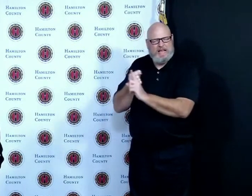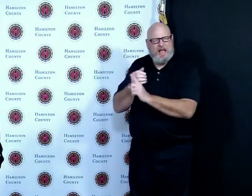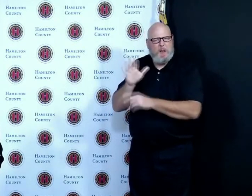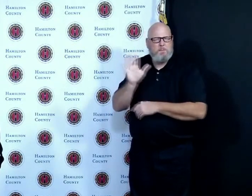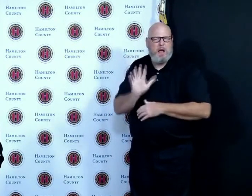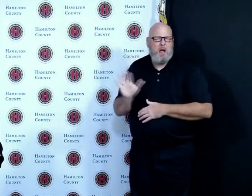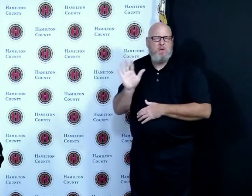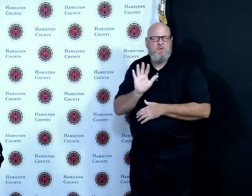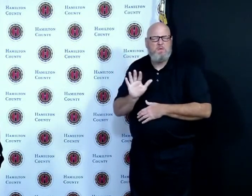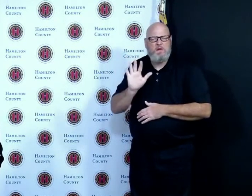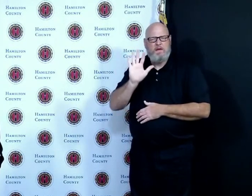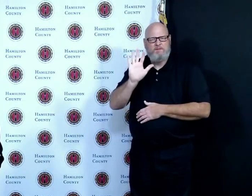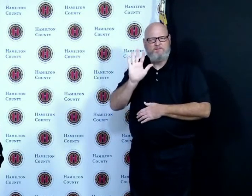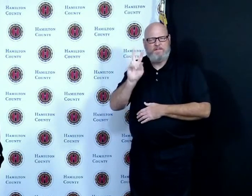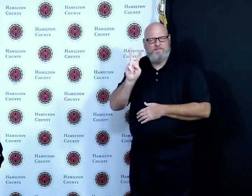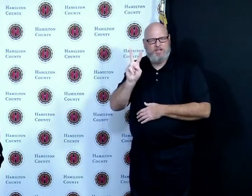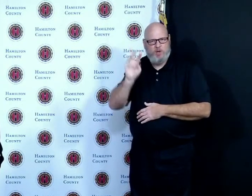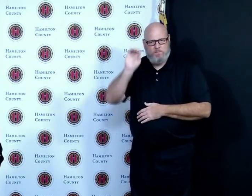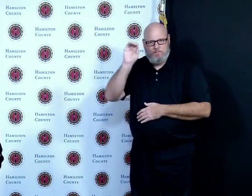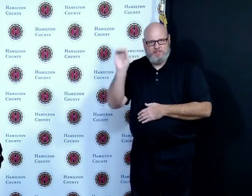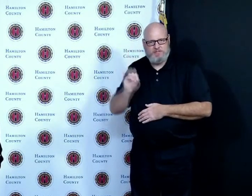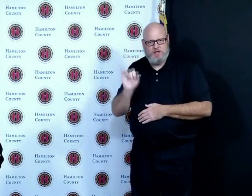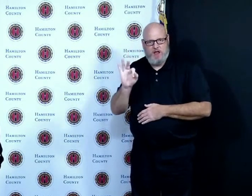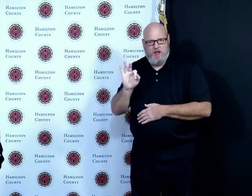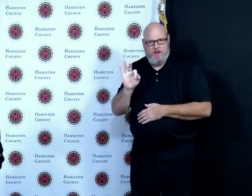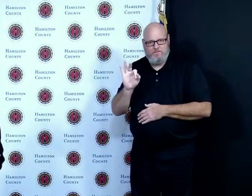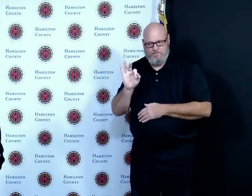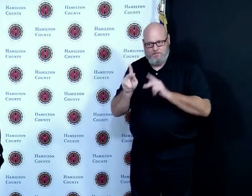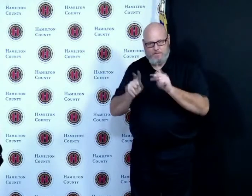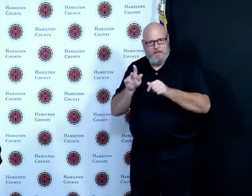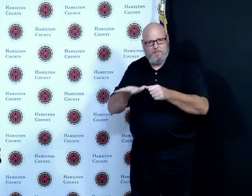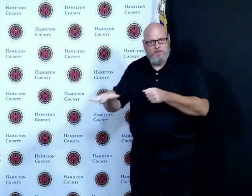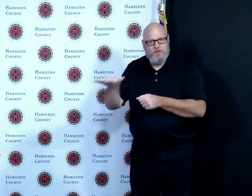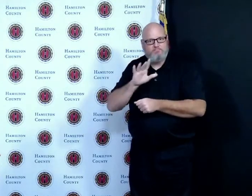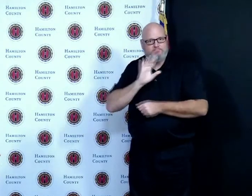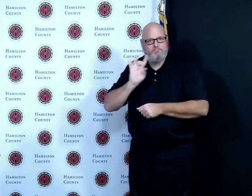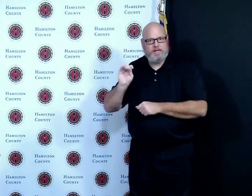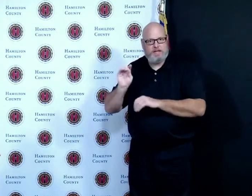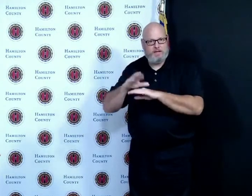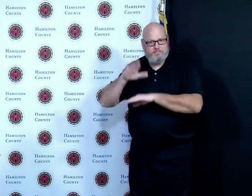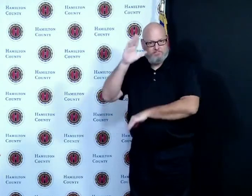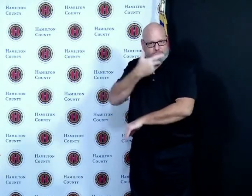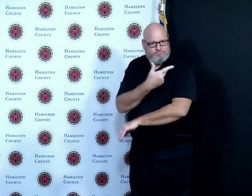is a thing or whether or not people can not wear the mask and not socially distance